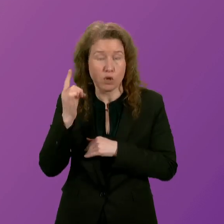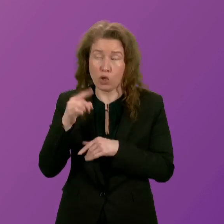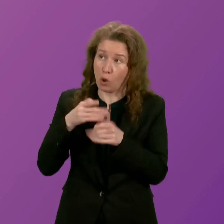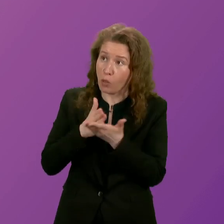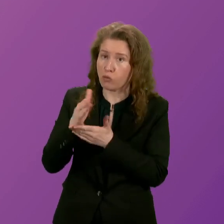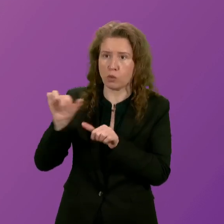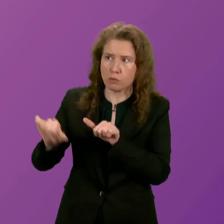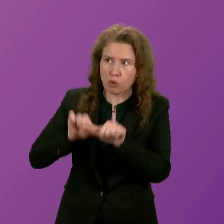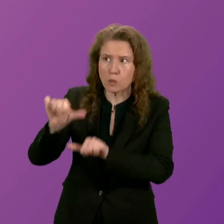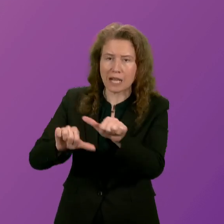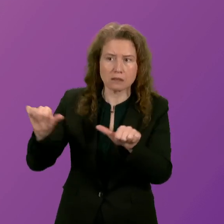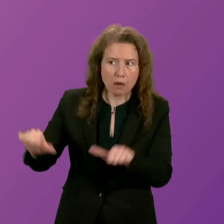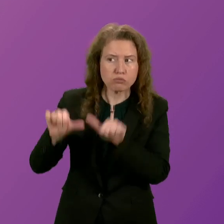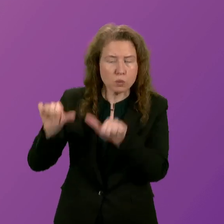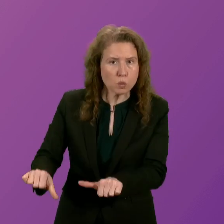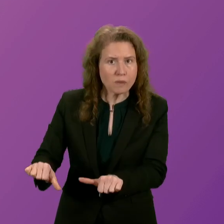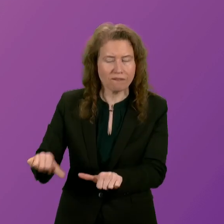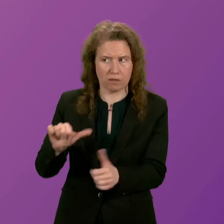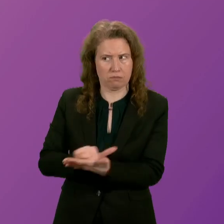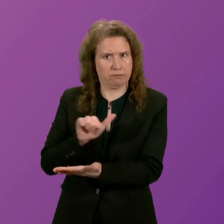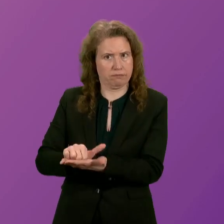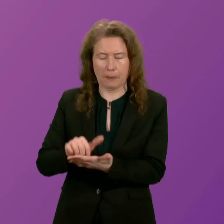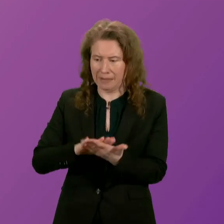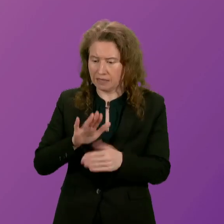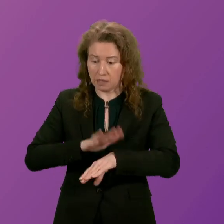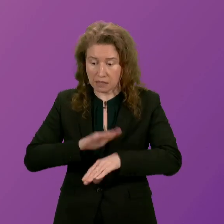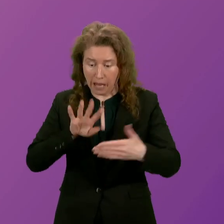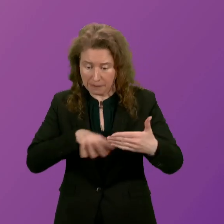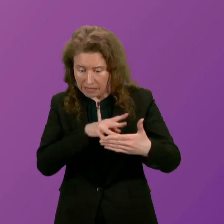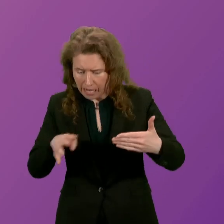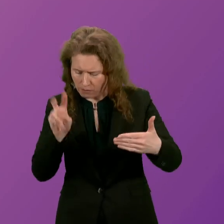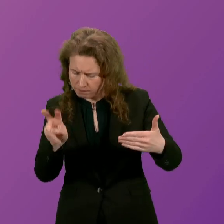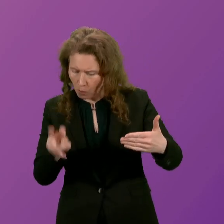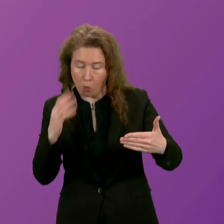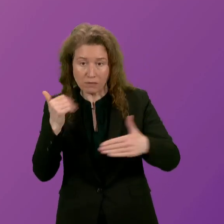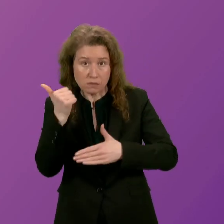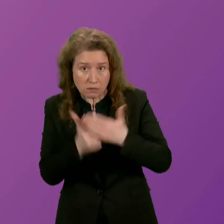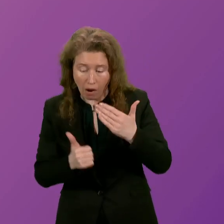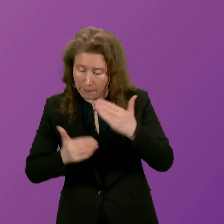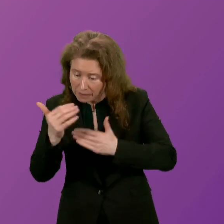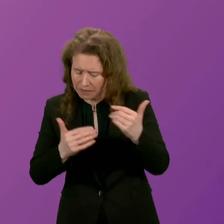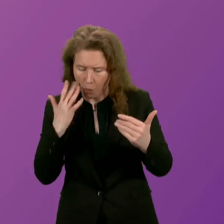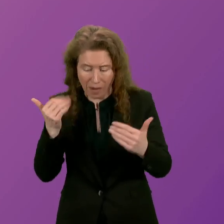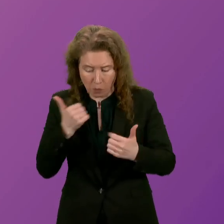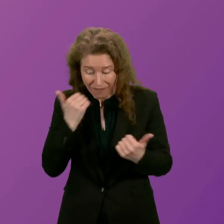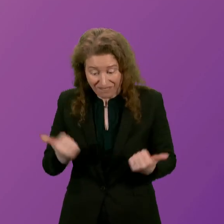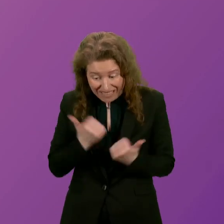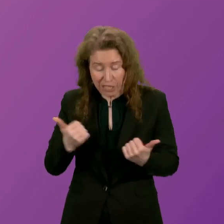authorisation process. Therefore, a timetable for construction can be determined only at that time.